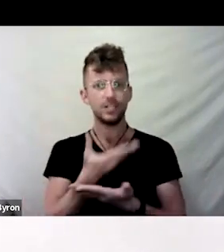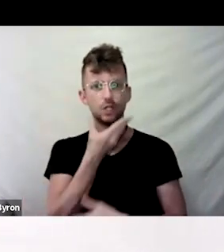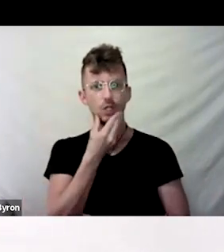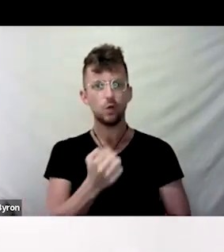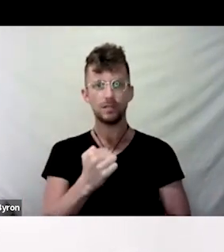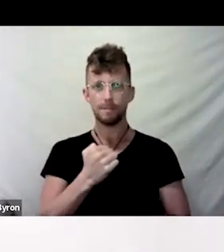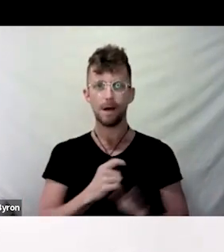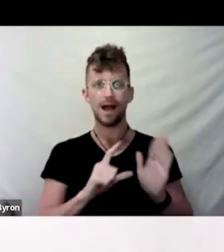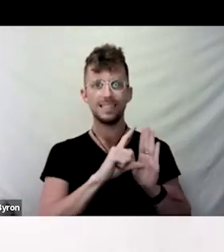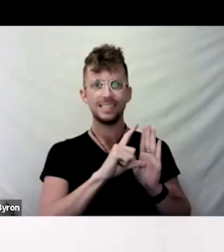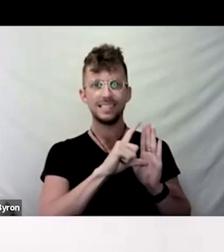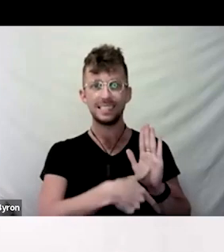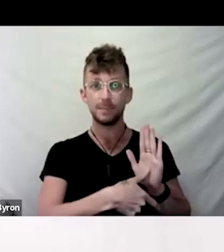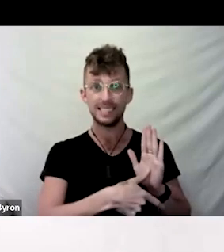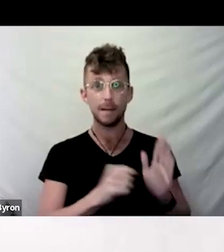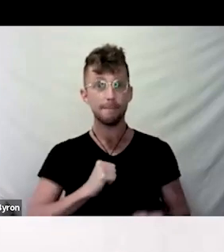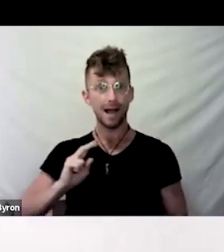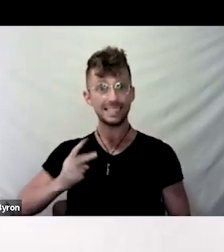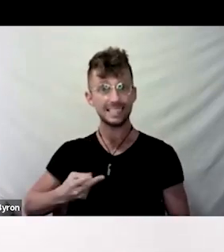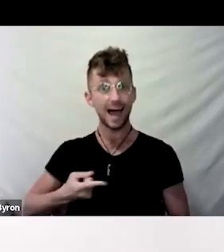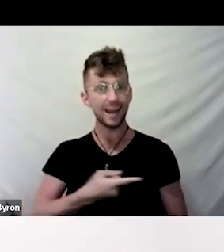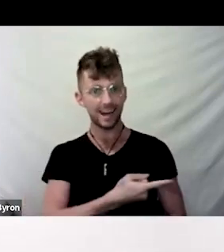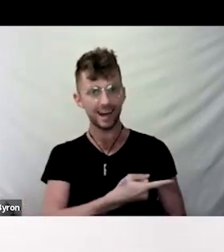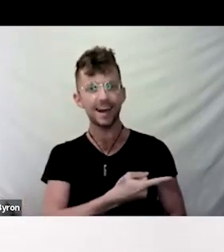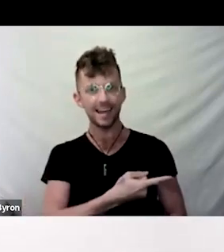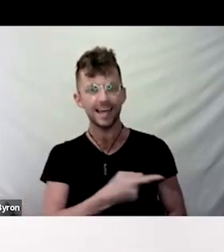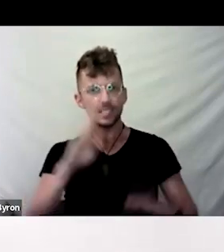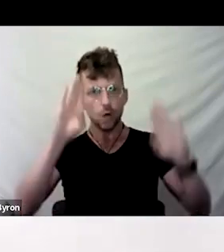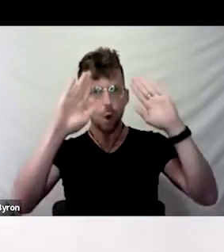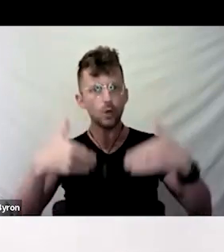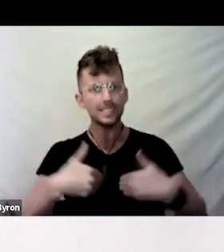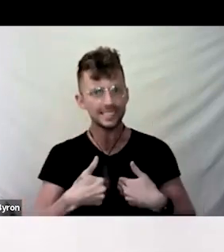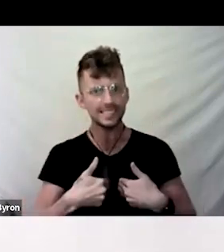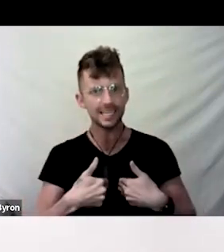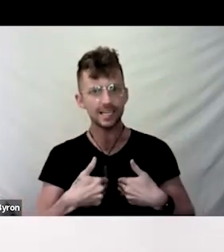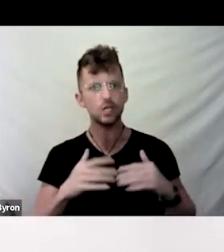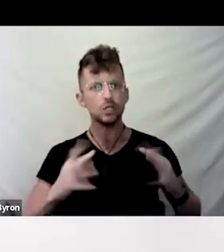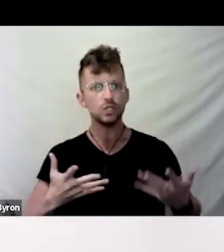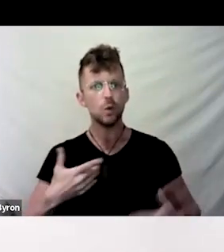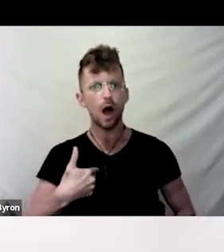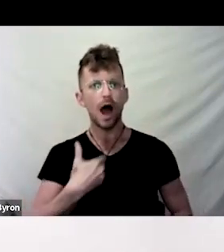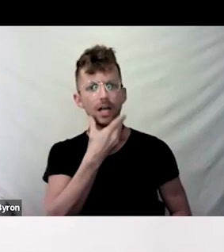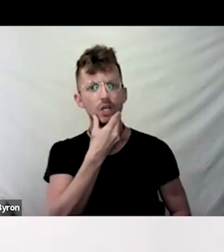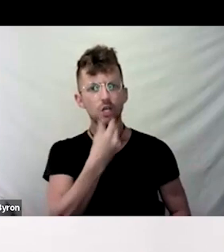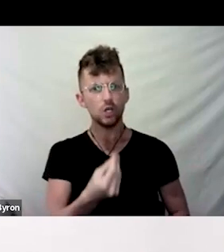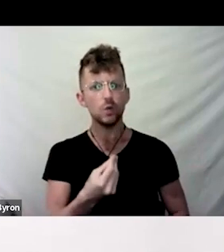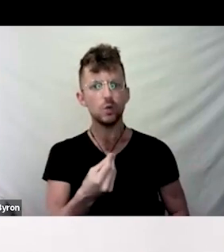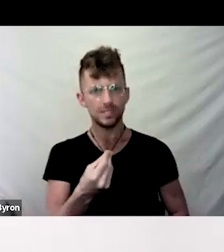My son is actually autistic, so I use autism New Zealand’s forum a lot on Facebook. And I do use I funds to get help